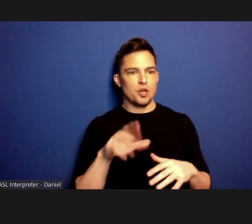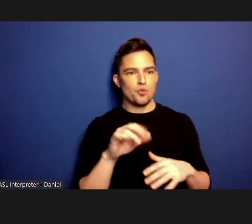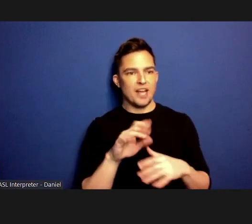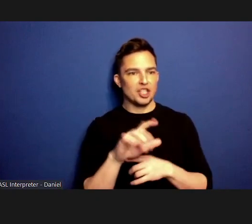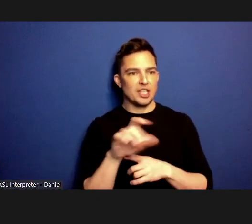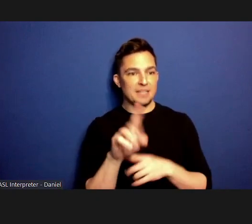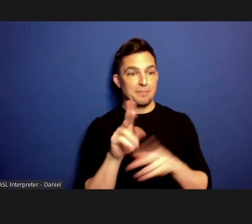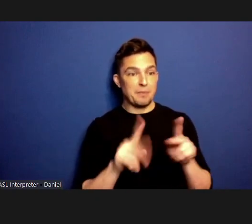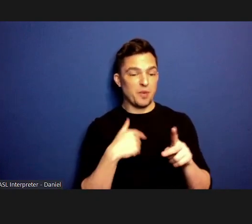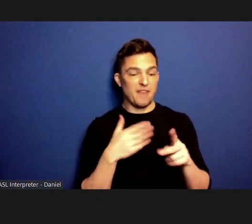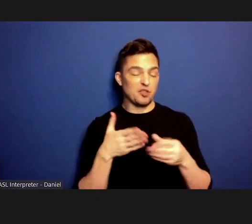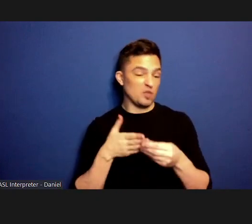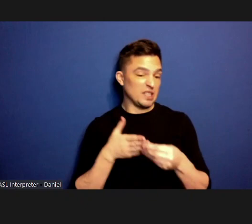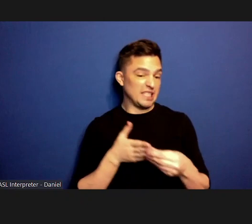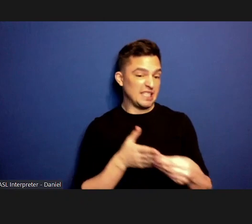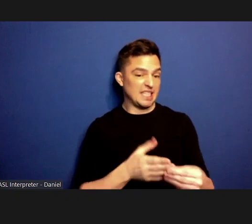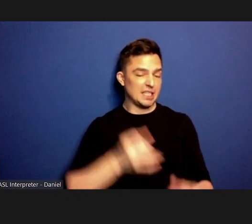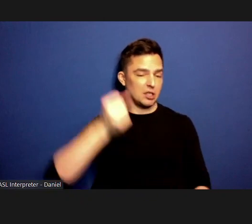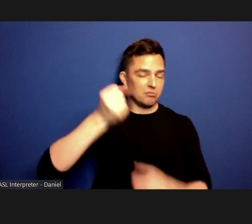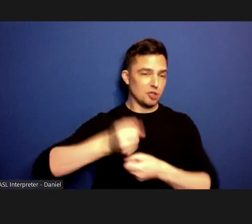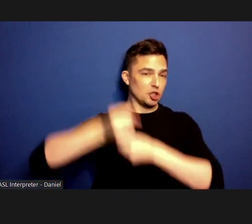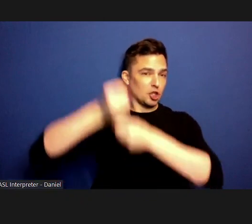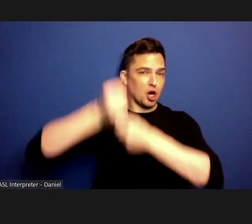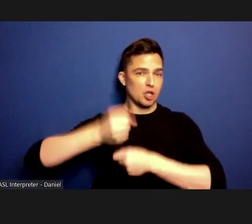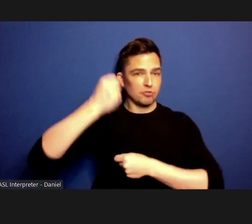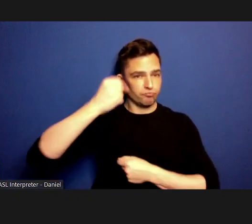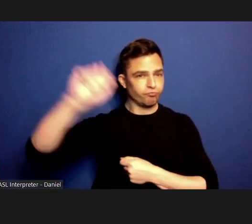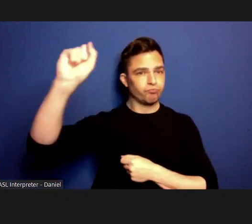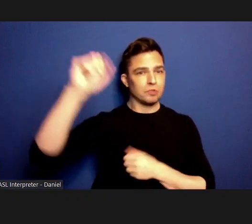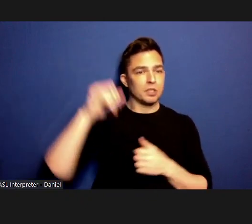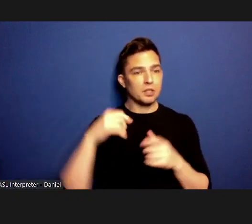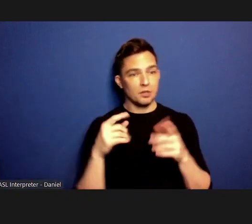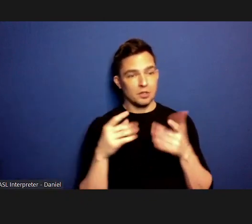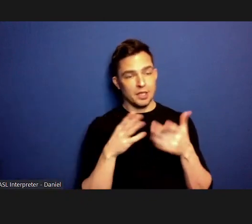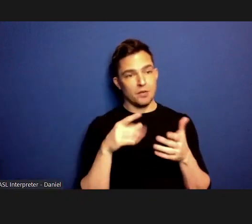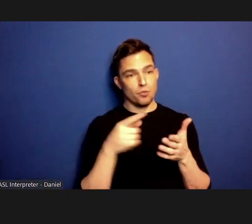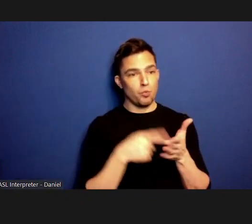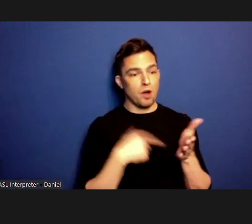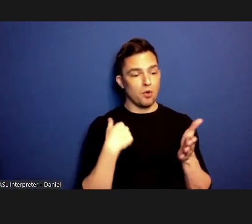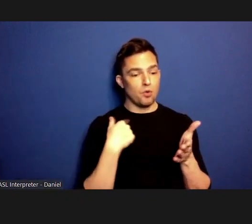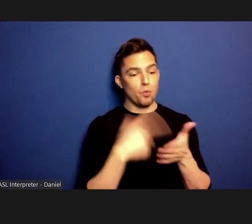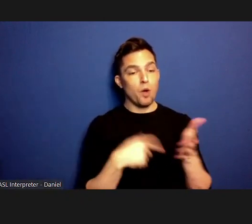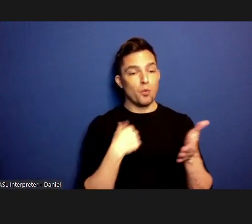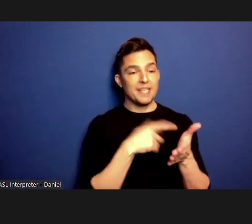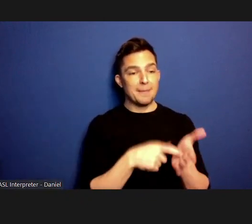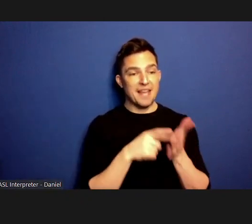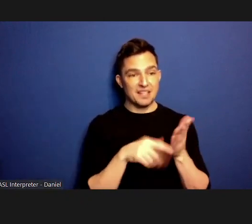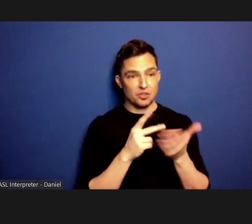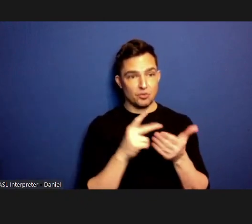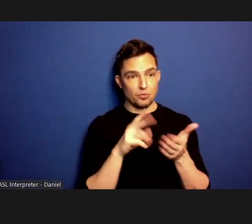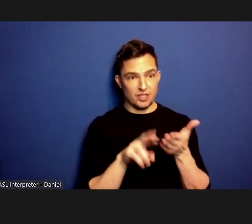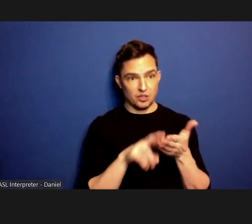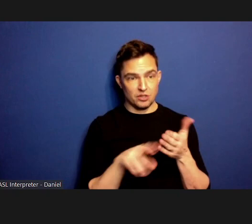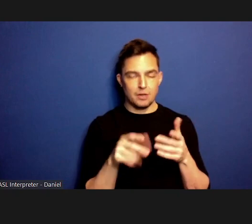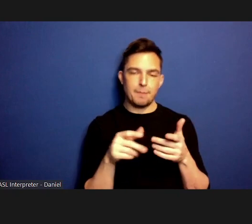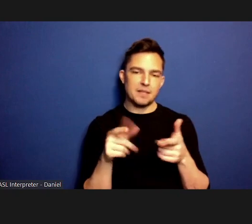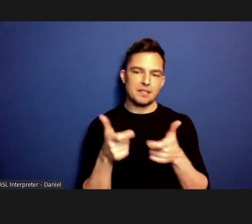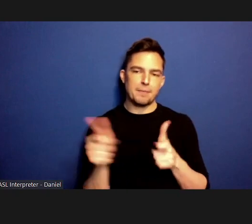of changing what we are demanding that research is. And it's through this larger project that